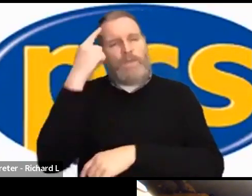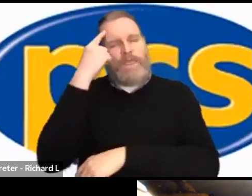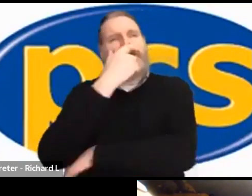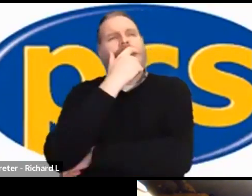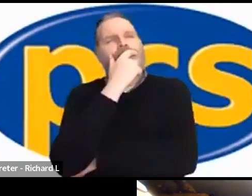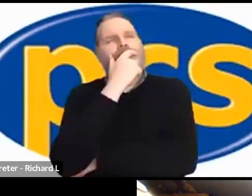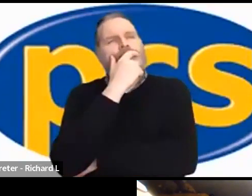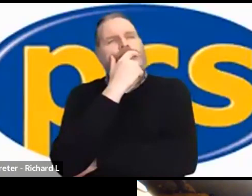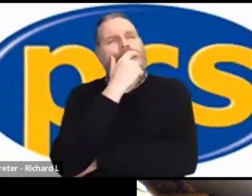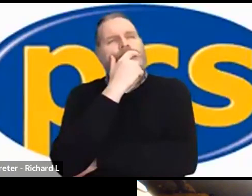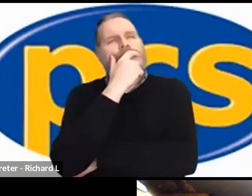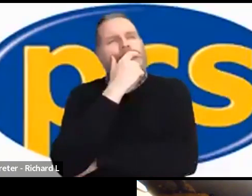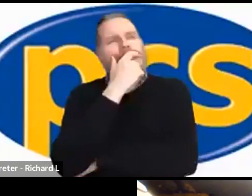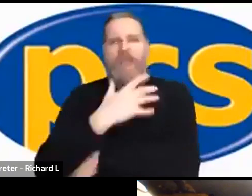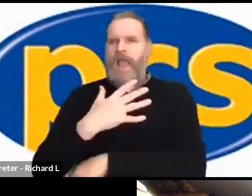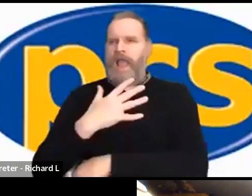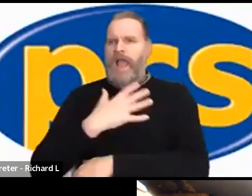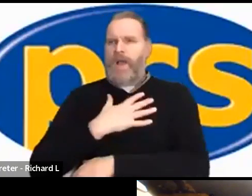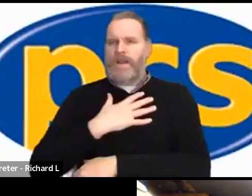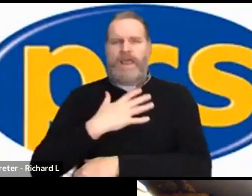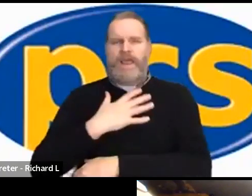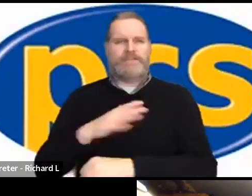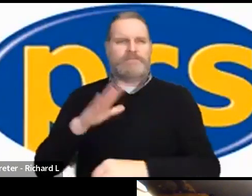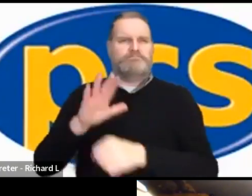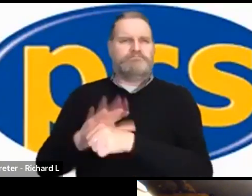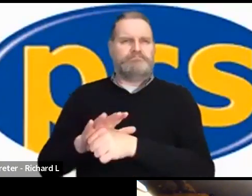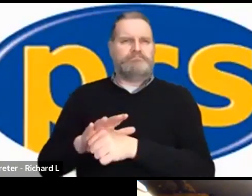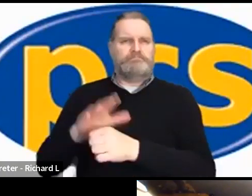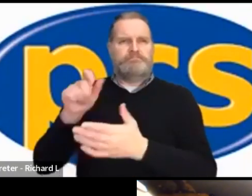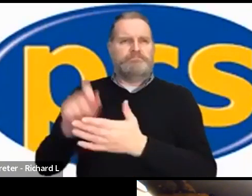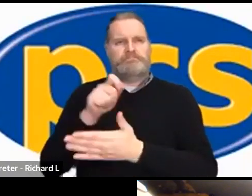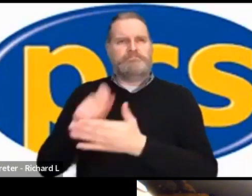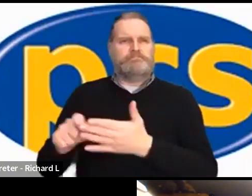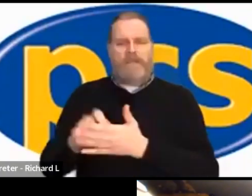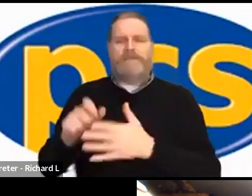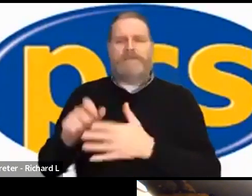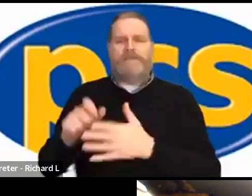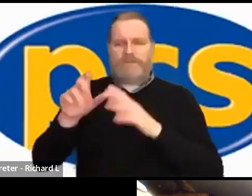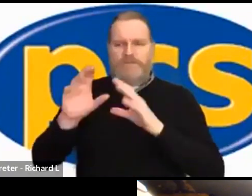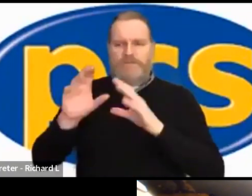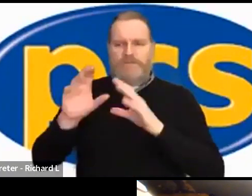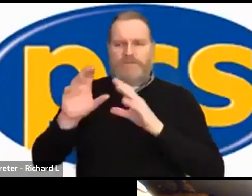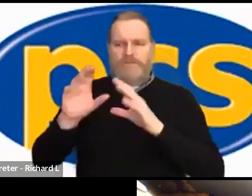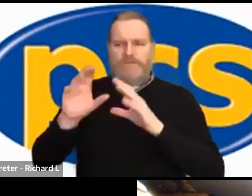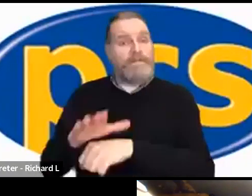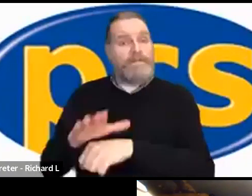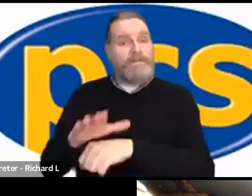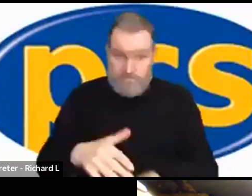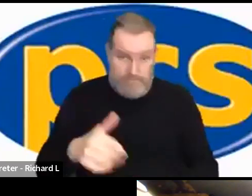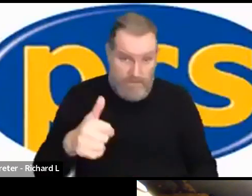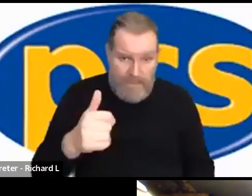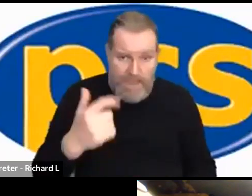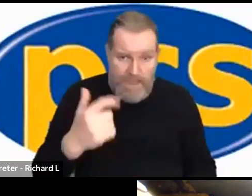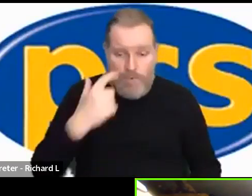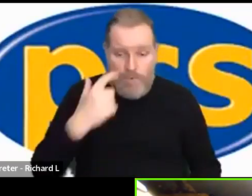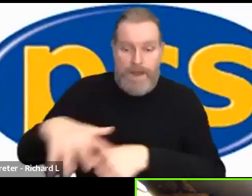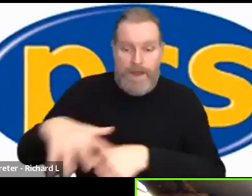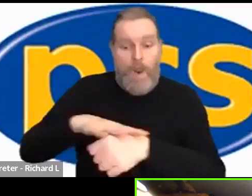you're on tonight and you're thinking the the Union should ballot the Union should ballot us about work through an overtime ban, let you about a a work through an overtime ban,